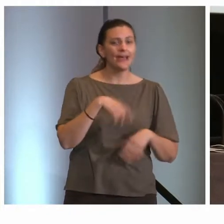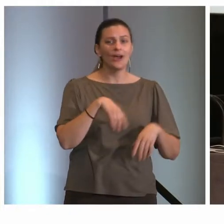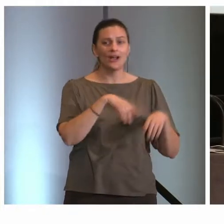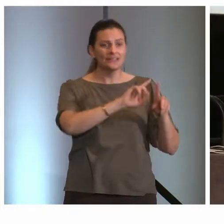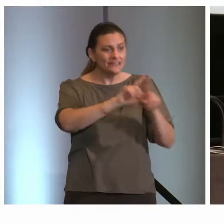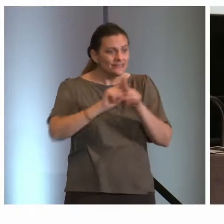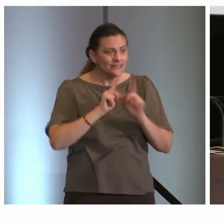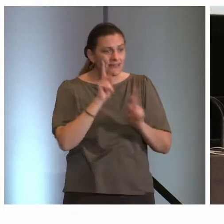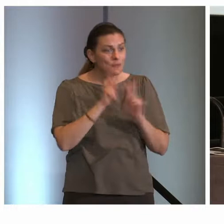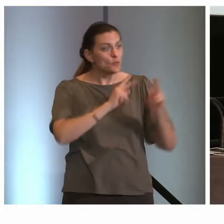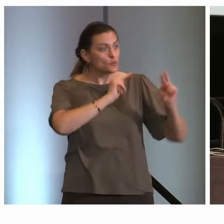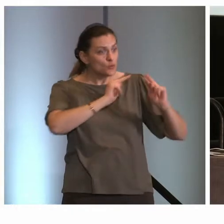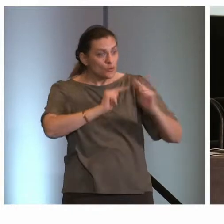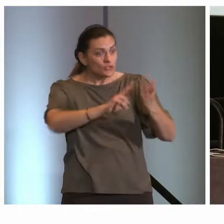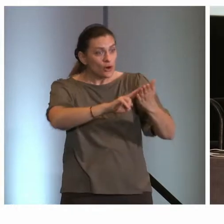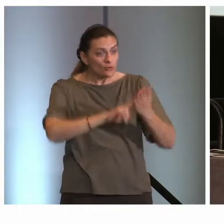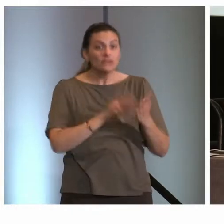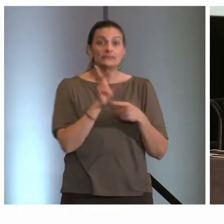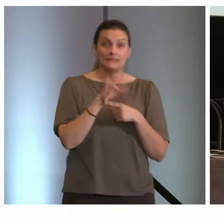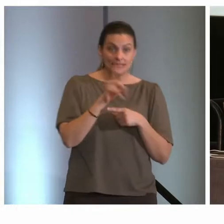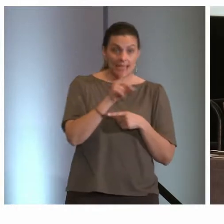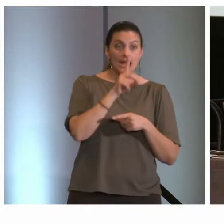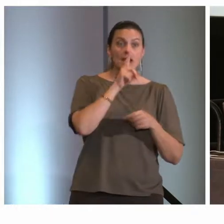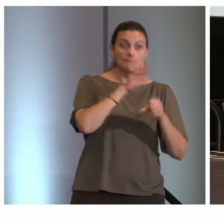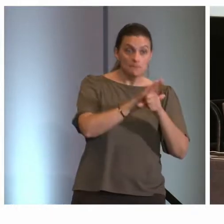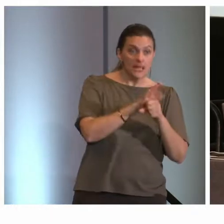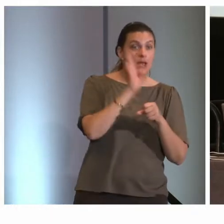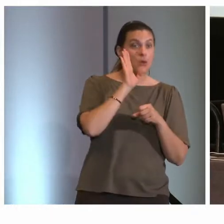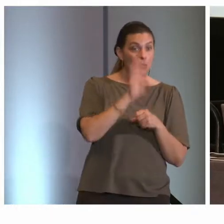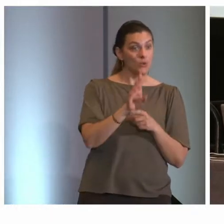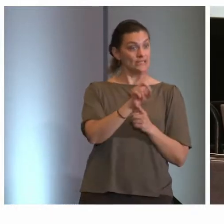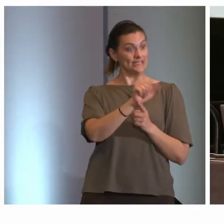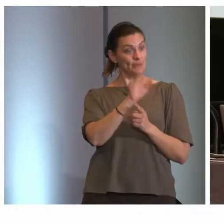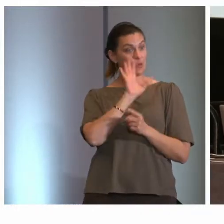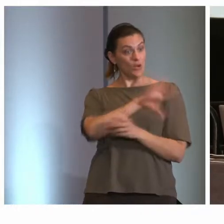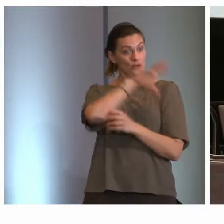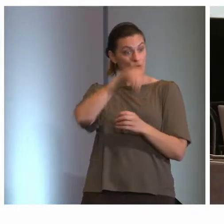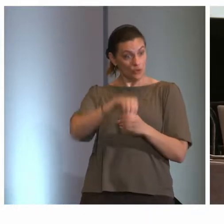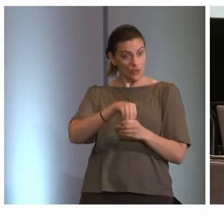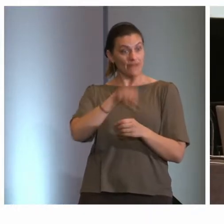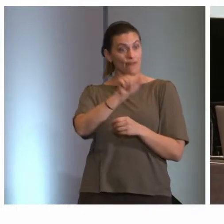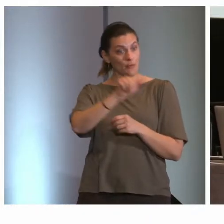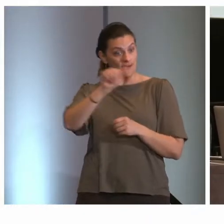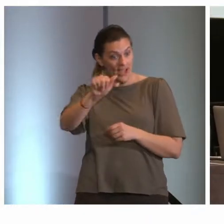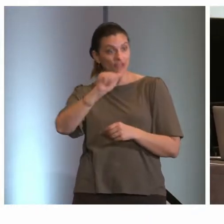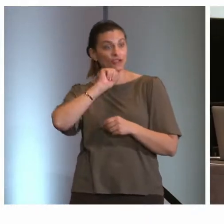motion picture and television producers, who negotiate all